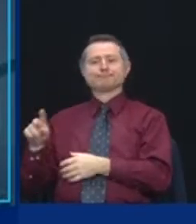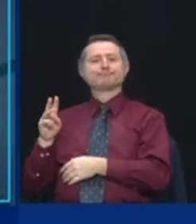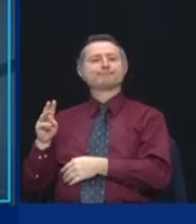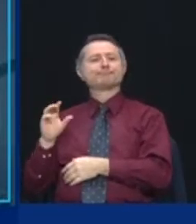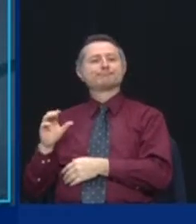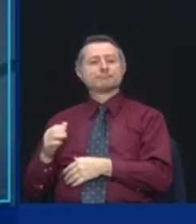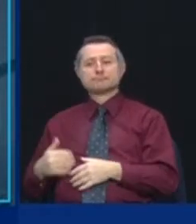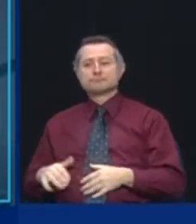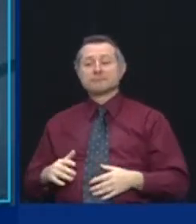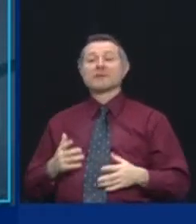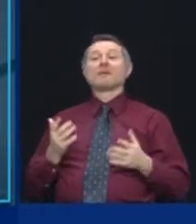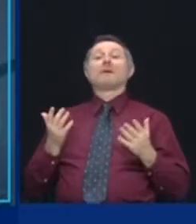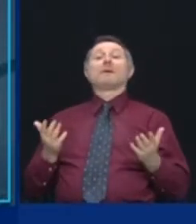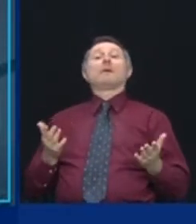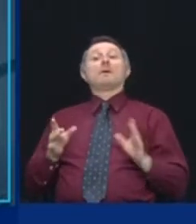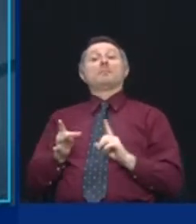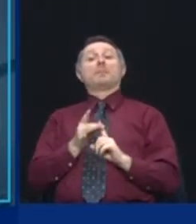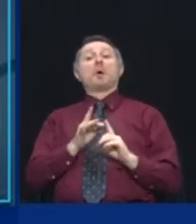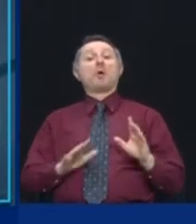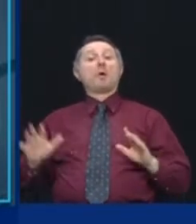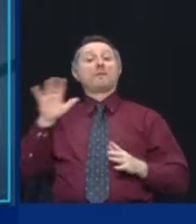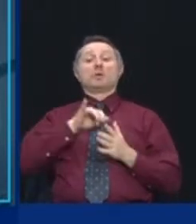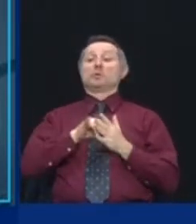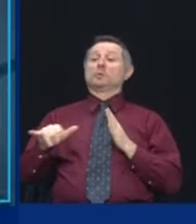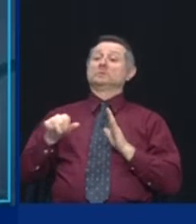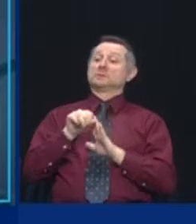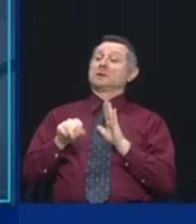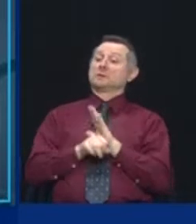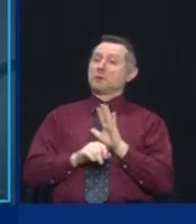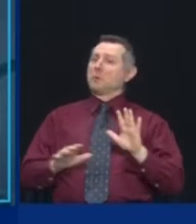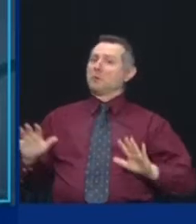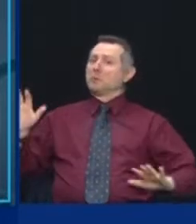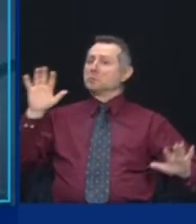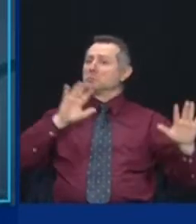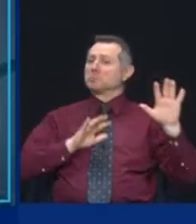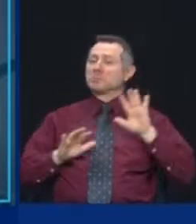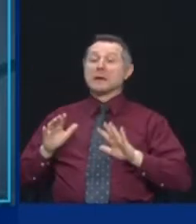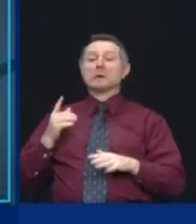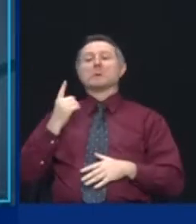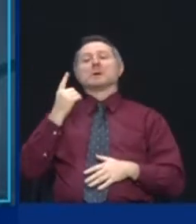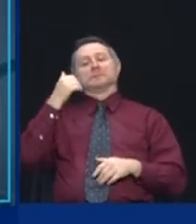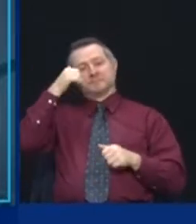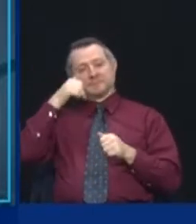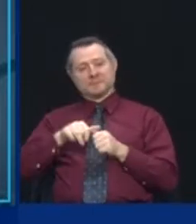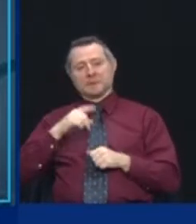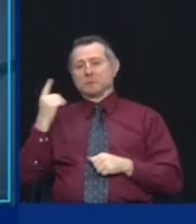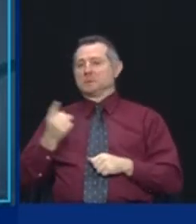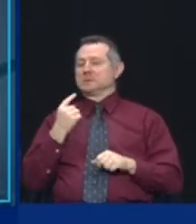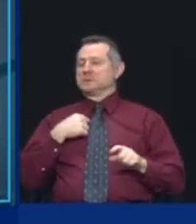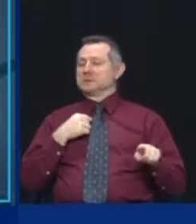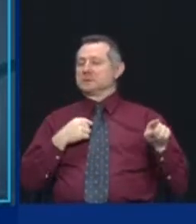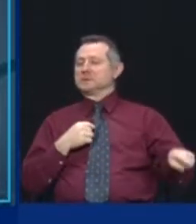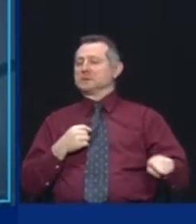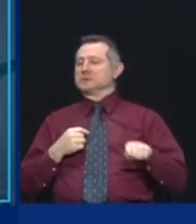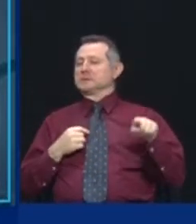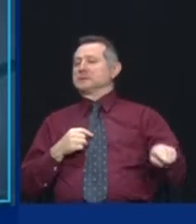JANUARY. POST HOLIDAY SURGE. WE ARE NOW DOWN TO 2,600.